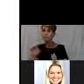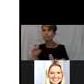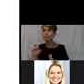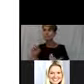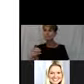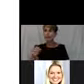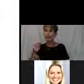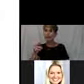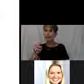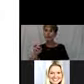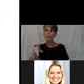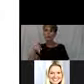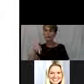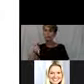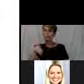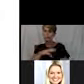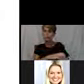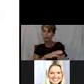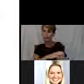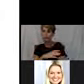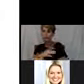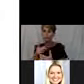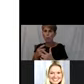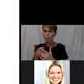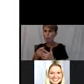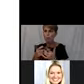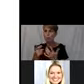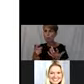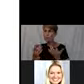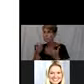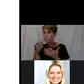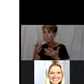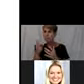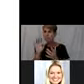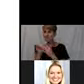And know that you can't do that yet, but maybe that's a goal in the future.